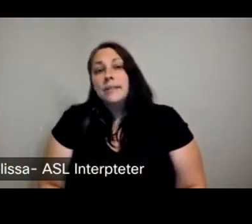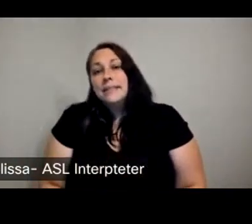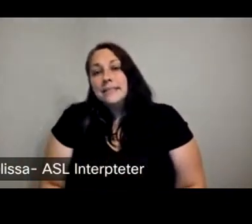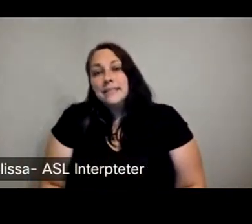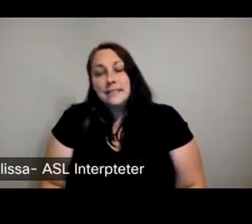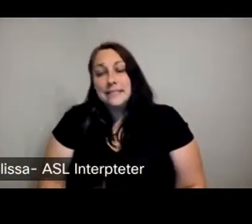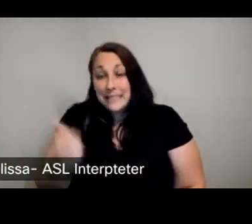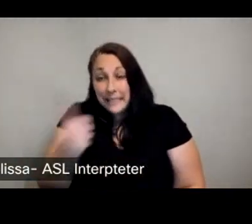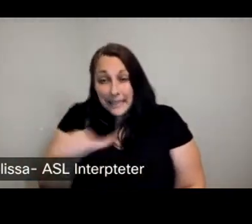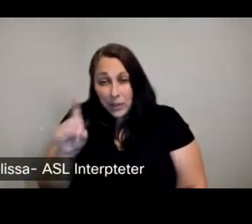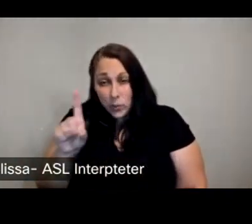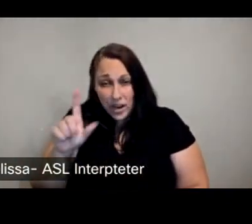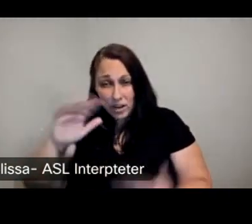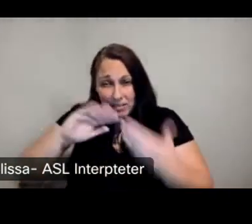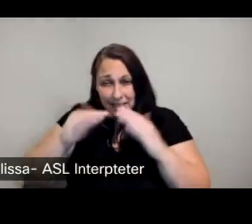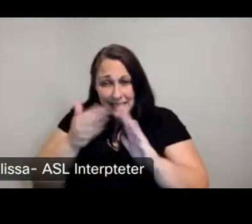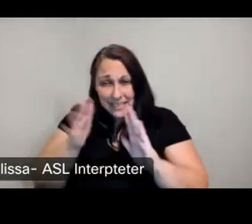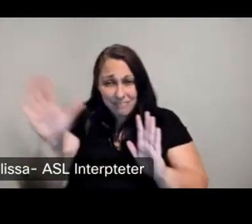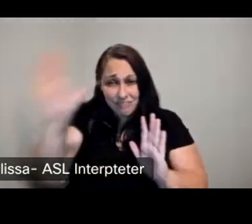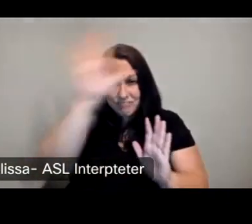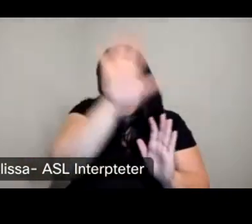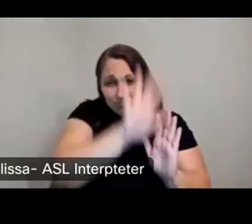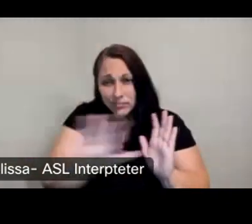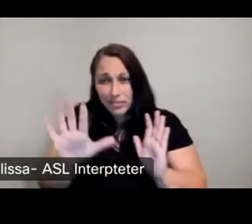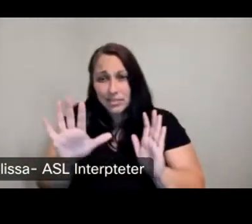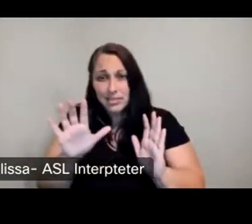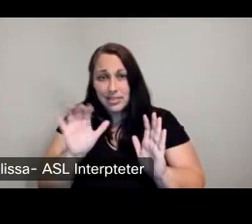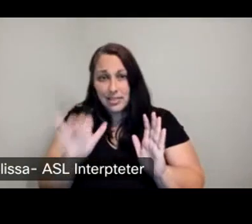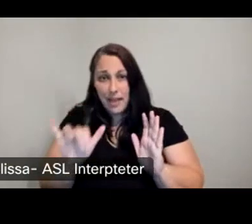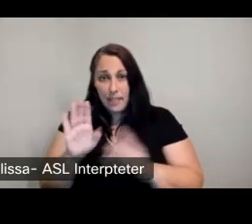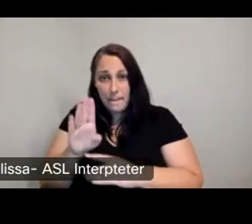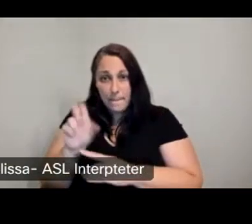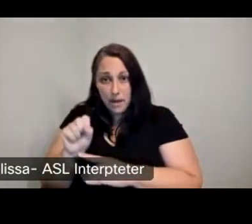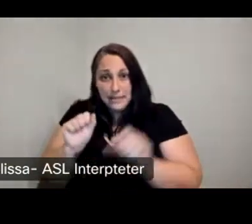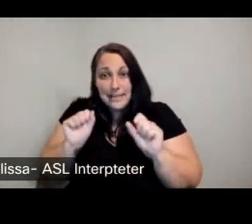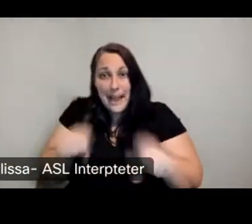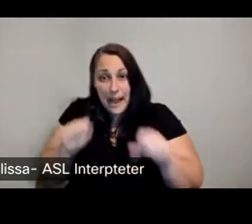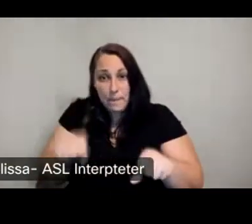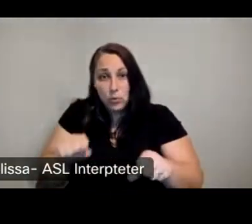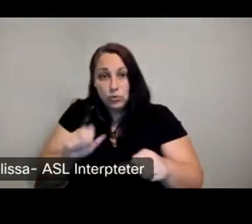in the city where you've made accommodations for buses to make u-turns as part of a capital project